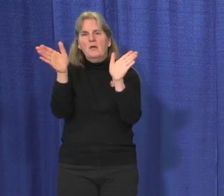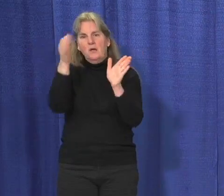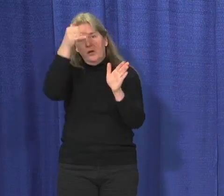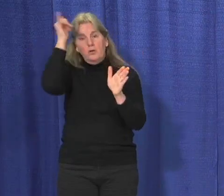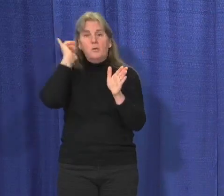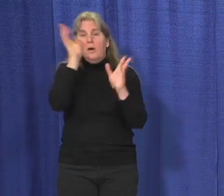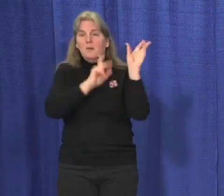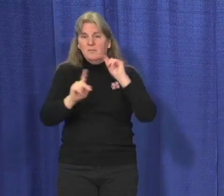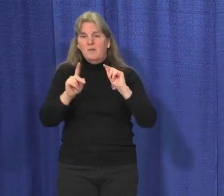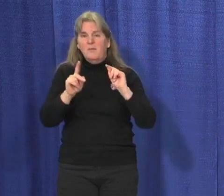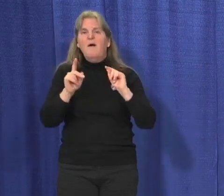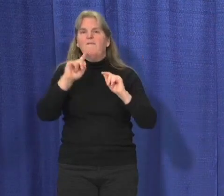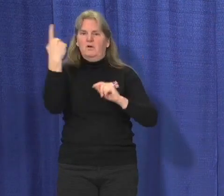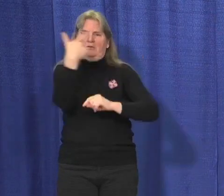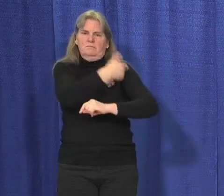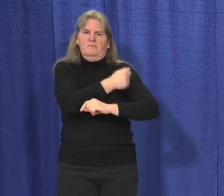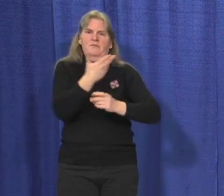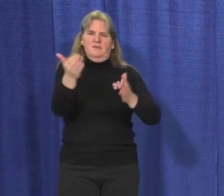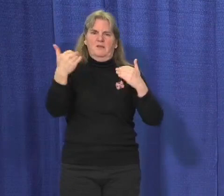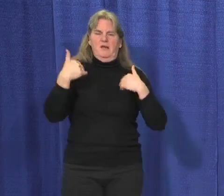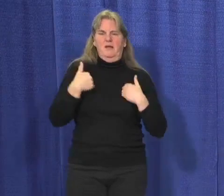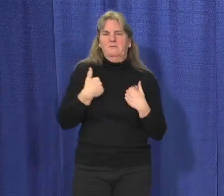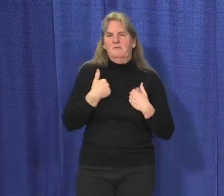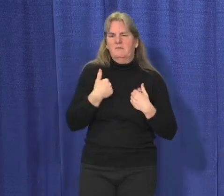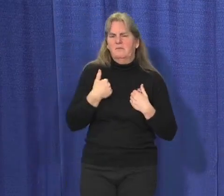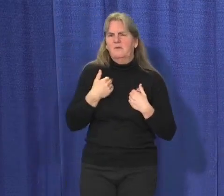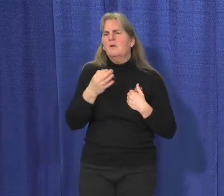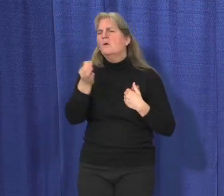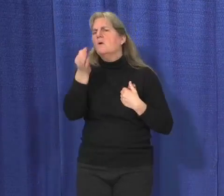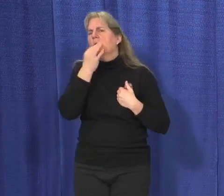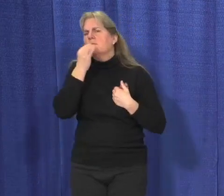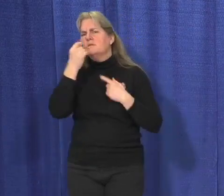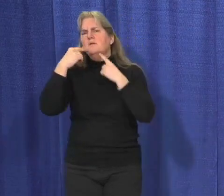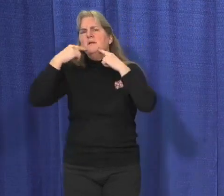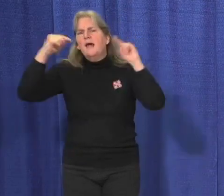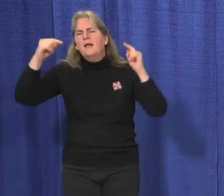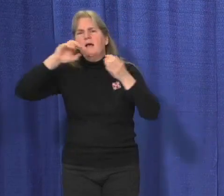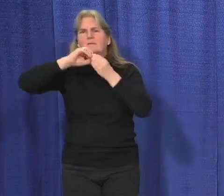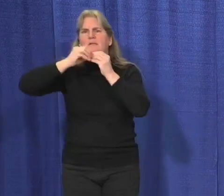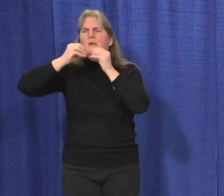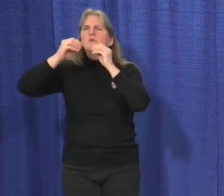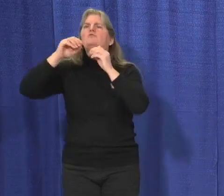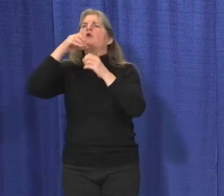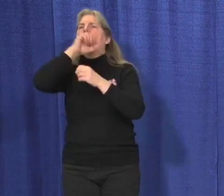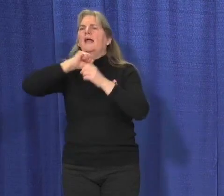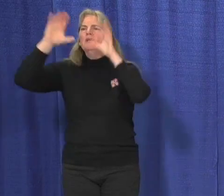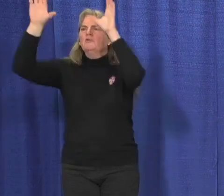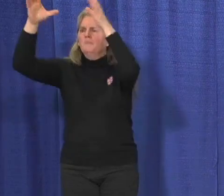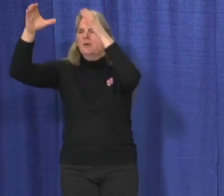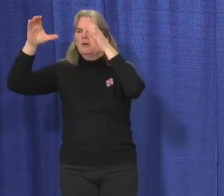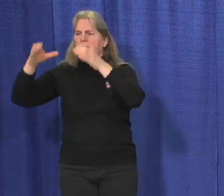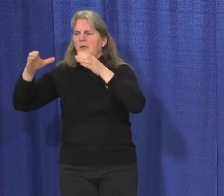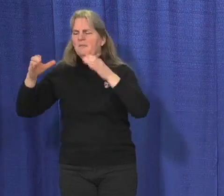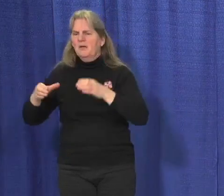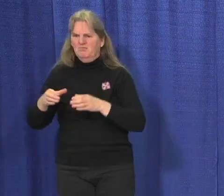vaccine. We will release numbers by age group once they are confirmed but there are differences